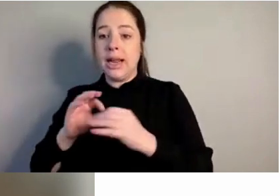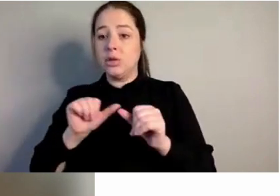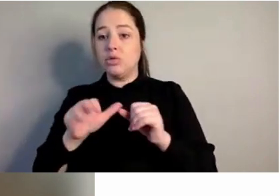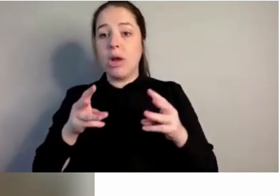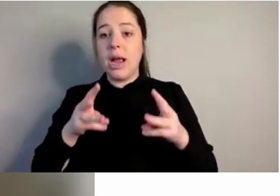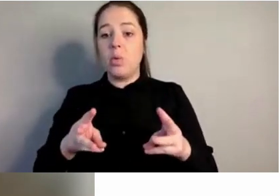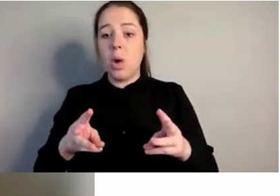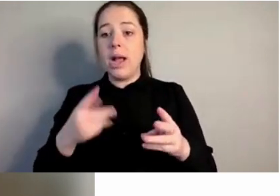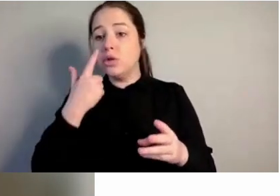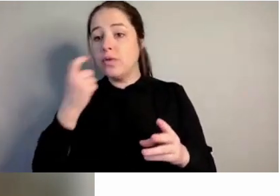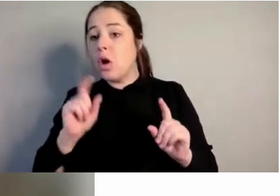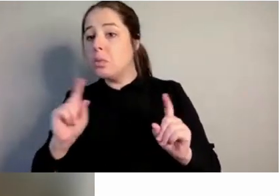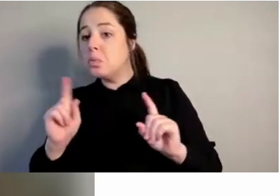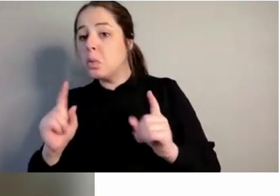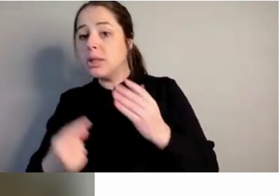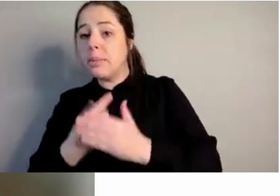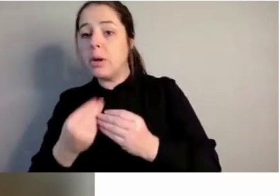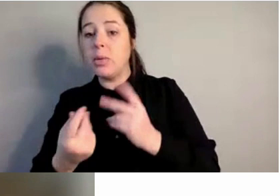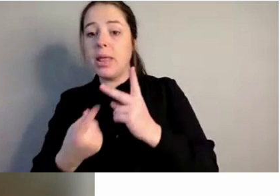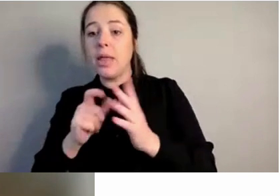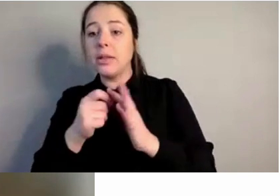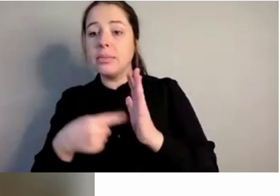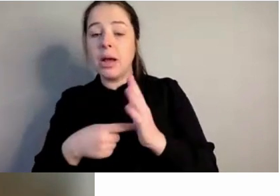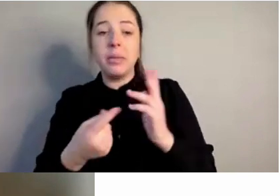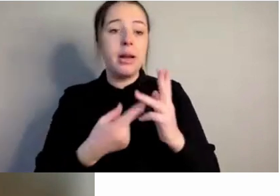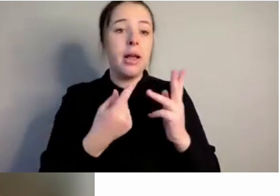in other departments, other agency, broaden your professional network,